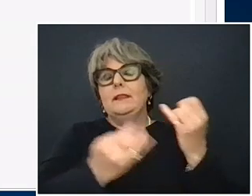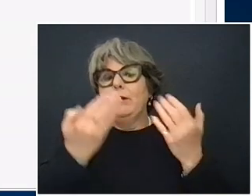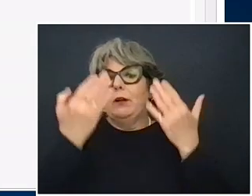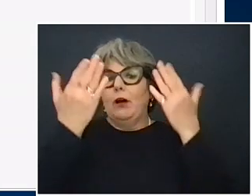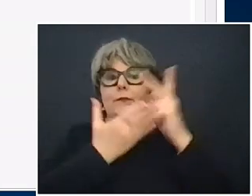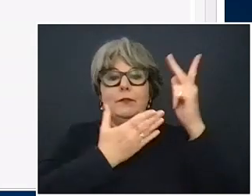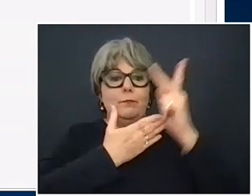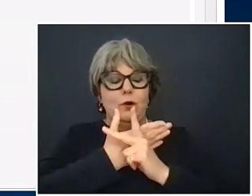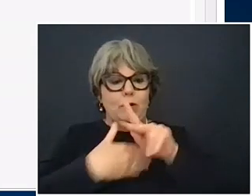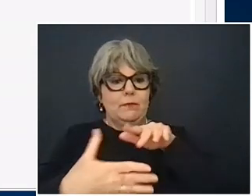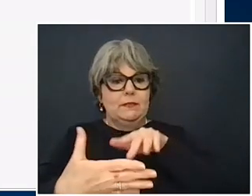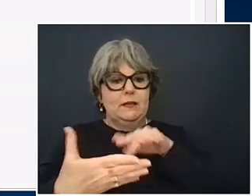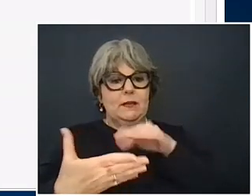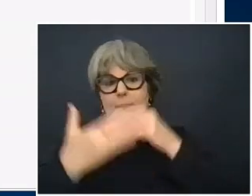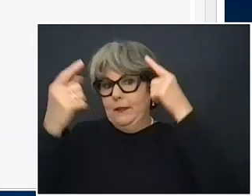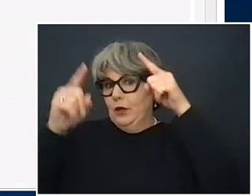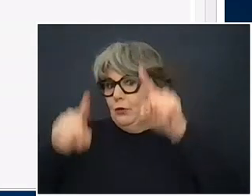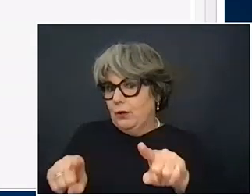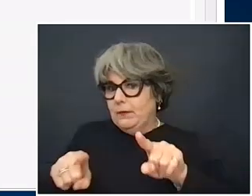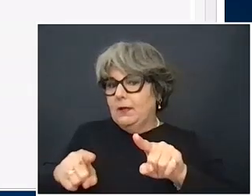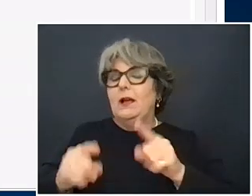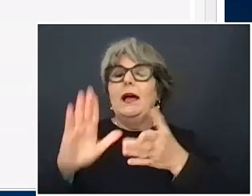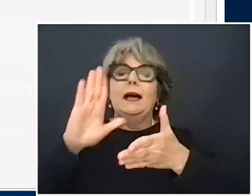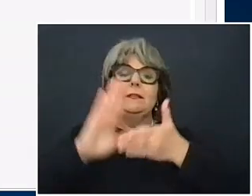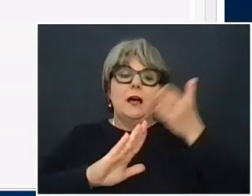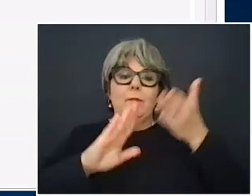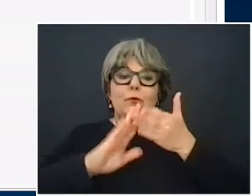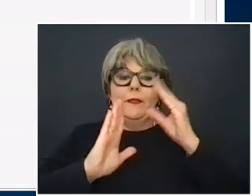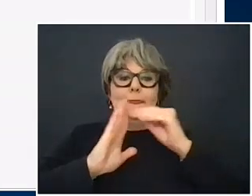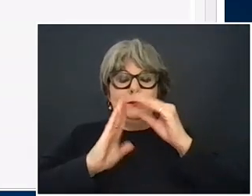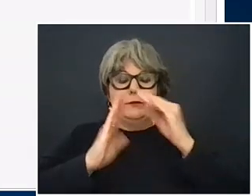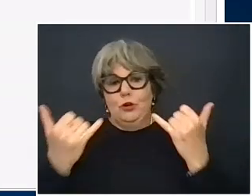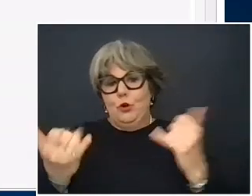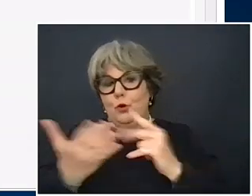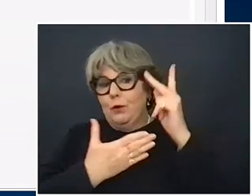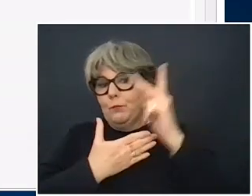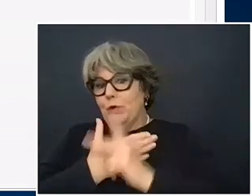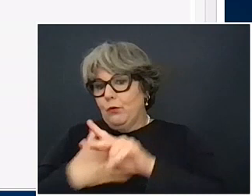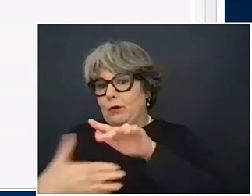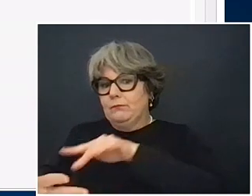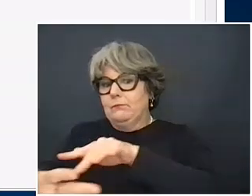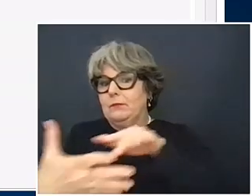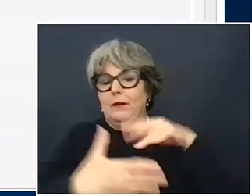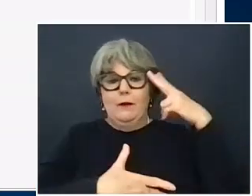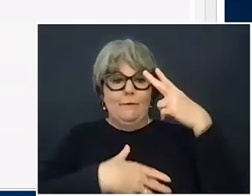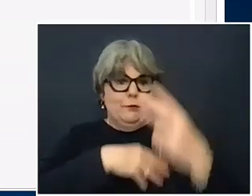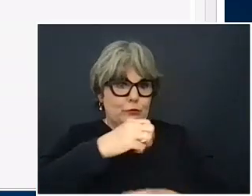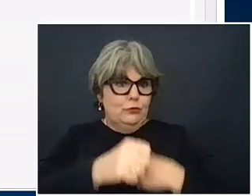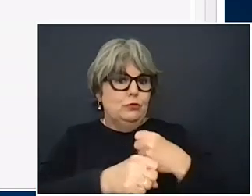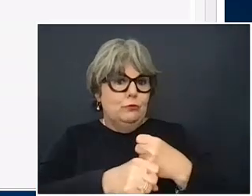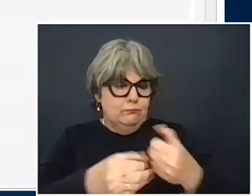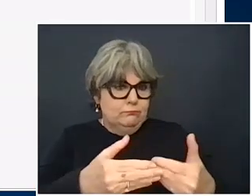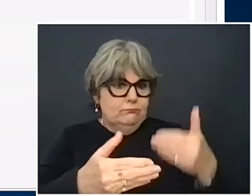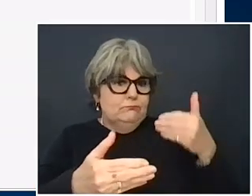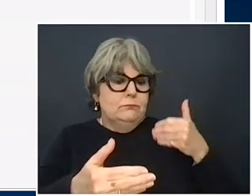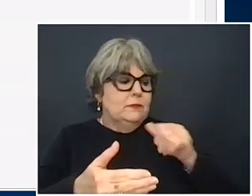agreement has operated the student's current program of study for at least two years and is not under a negative action